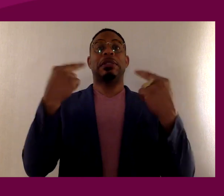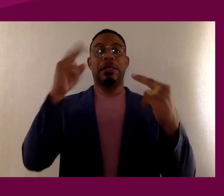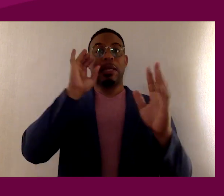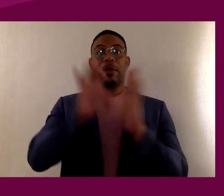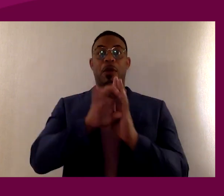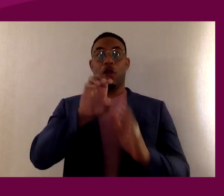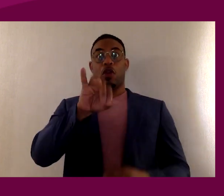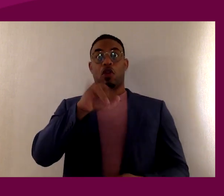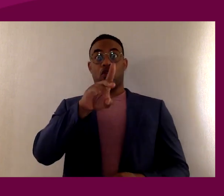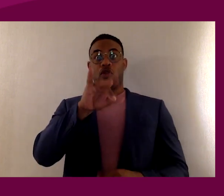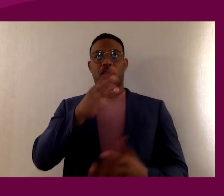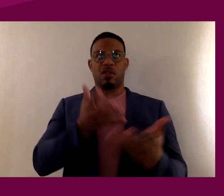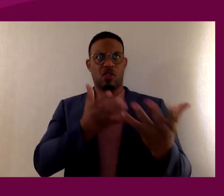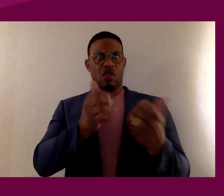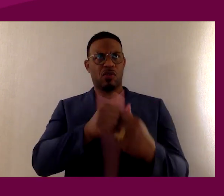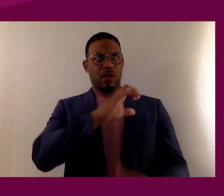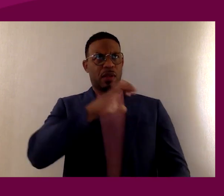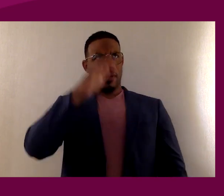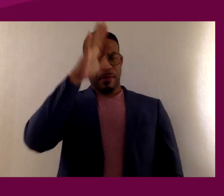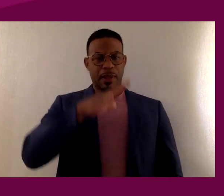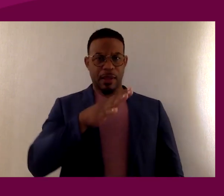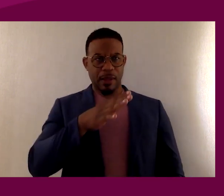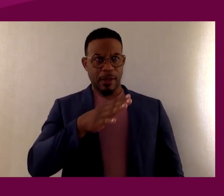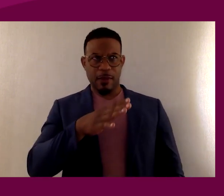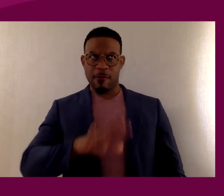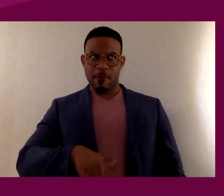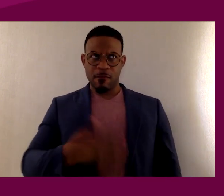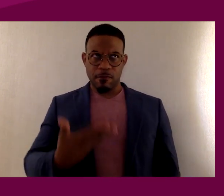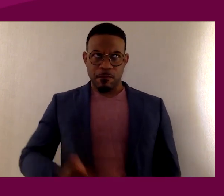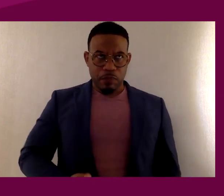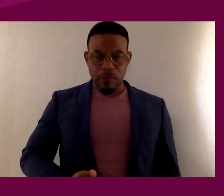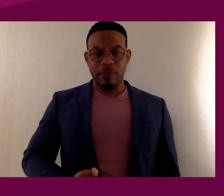the famous moments where everybody sees the image of Judy talking to this congressman